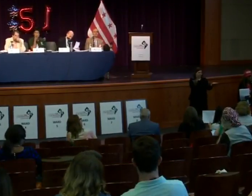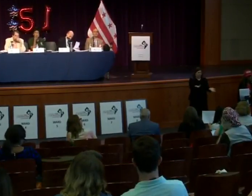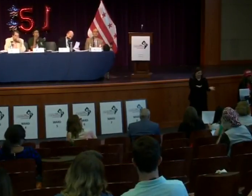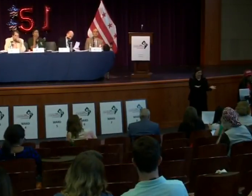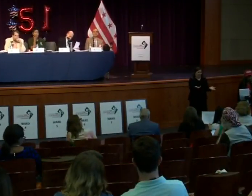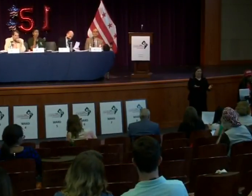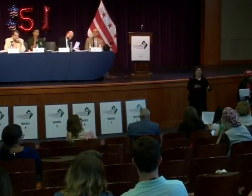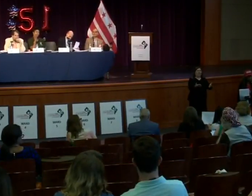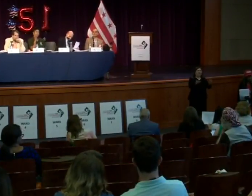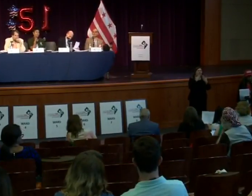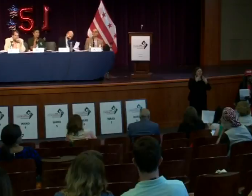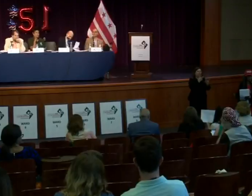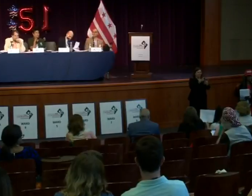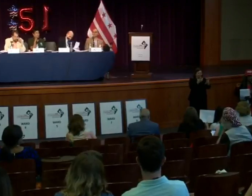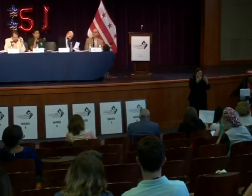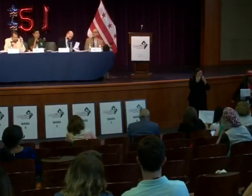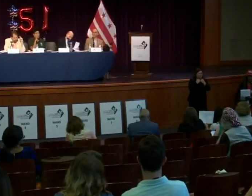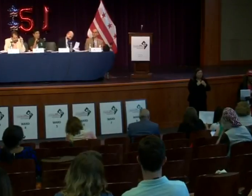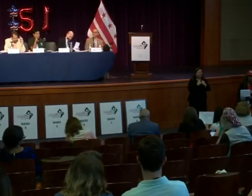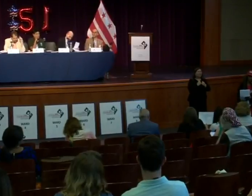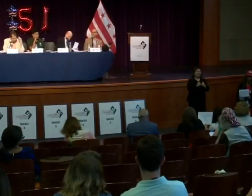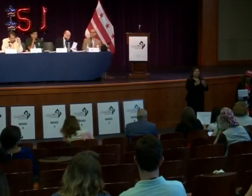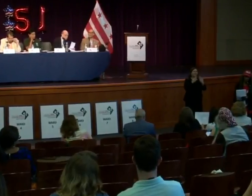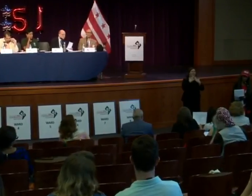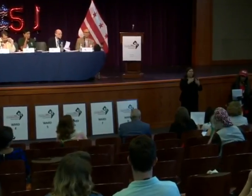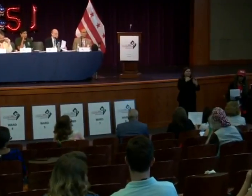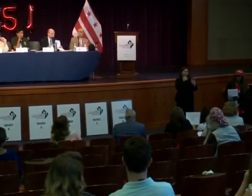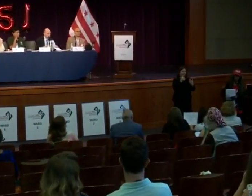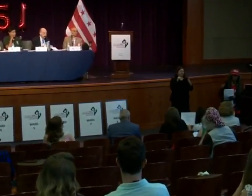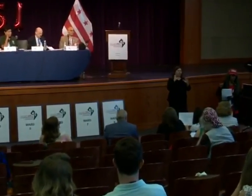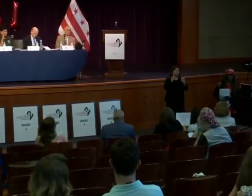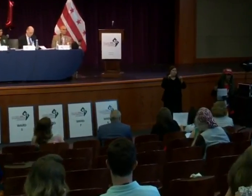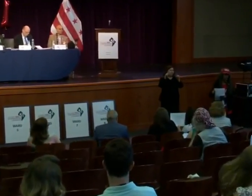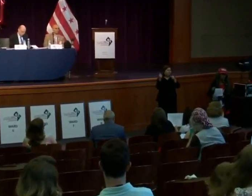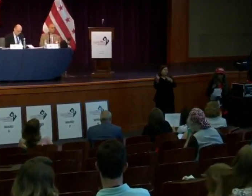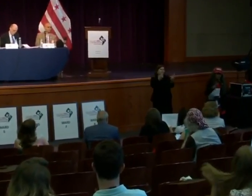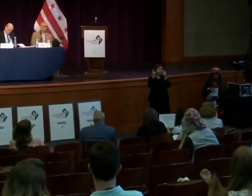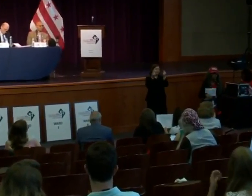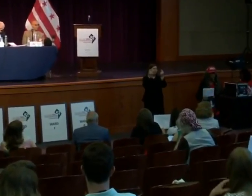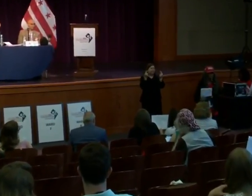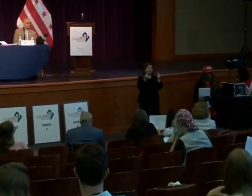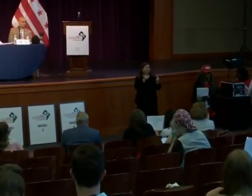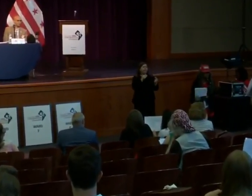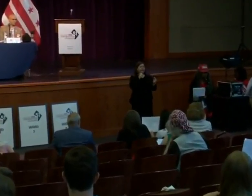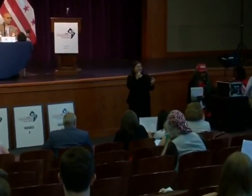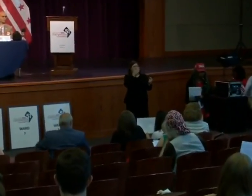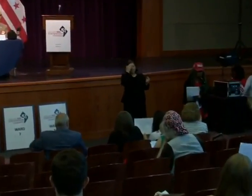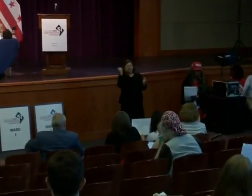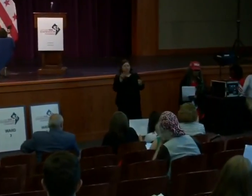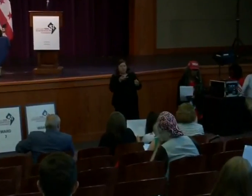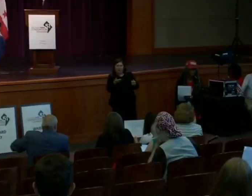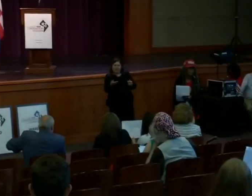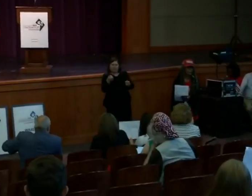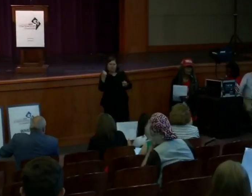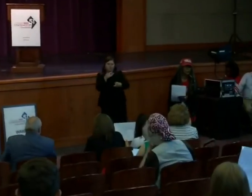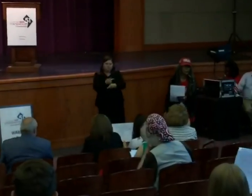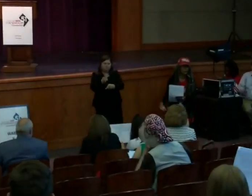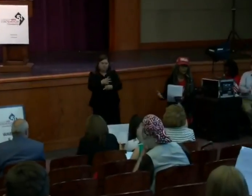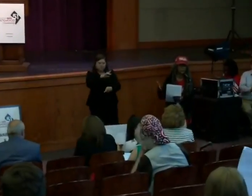THANK YOU FOR CARING. THANK YOU FOR NOT DOING YOUR ERRANDS AND THANK YOU FOR NOT -- FOR GETTING THAT BABY-SITTER SO YOU CAN BE HERE AND FOR GETTING